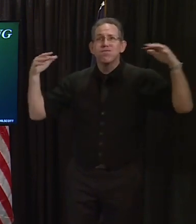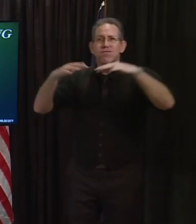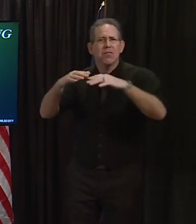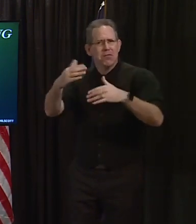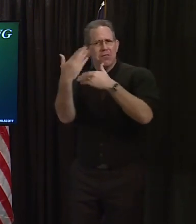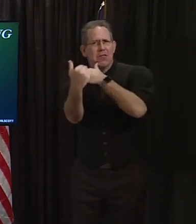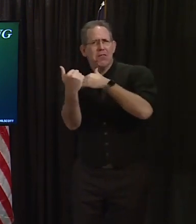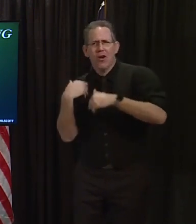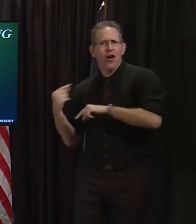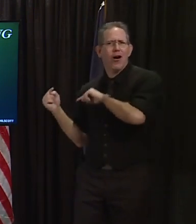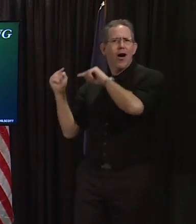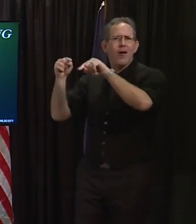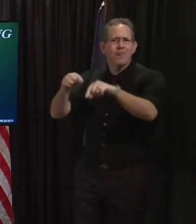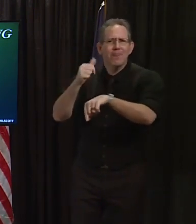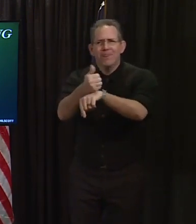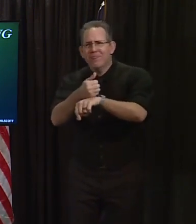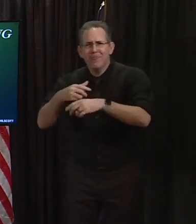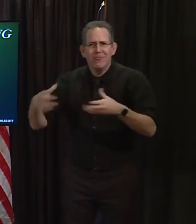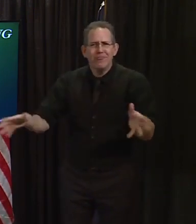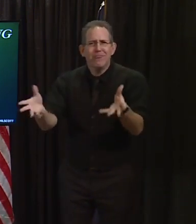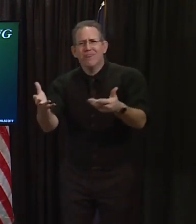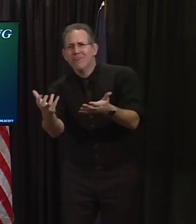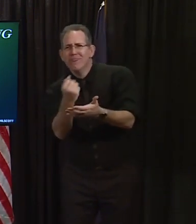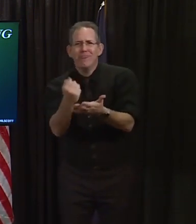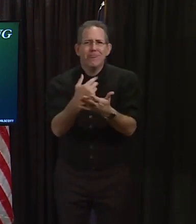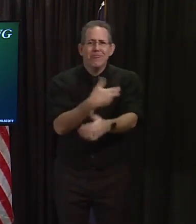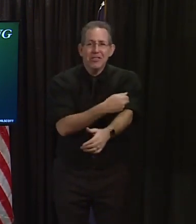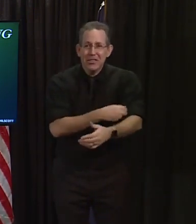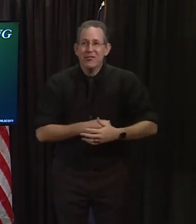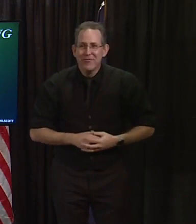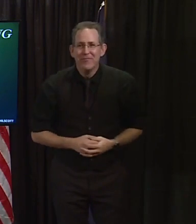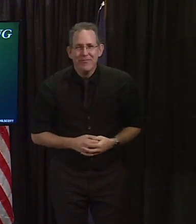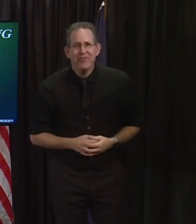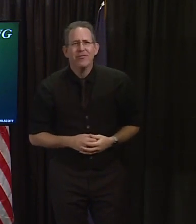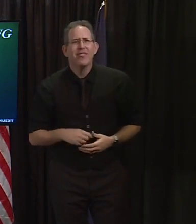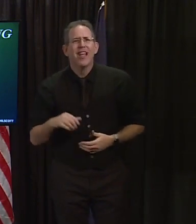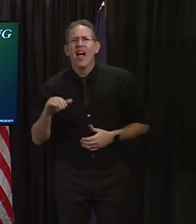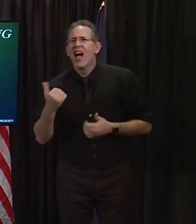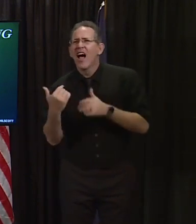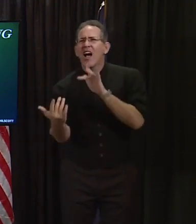You can request a vaccine booster clinic by signing up online or going to